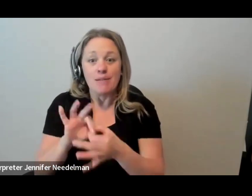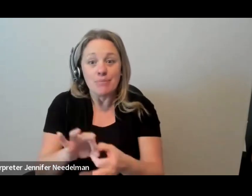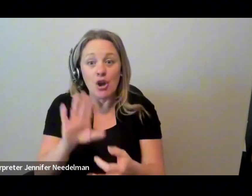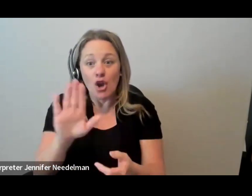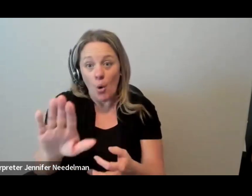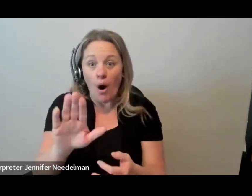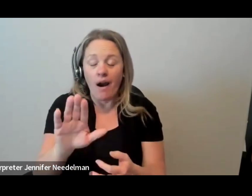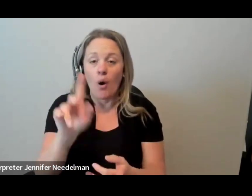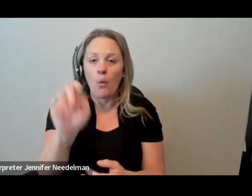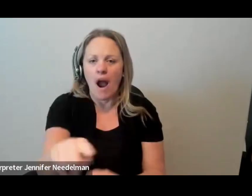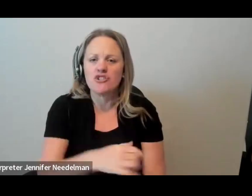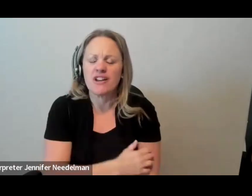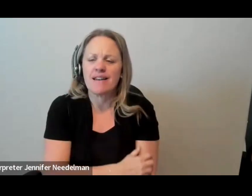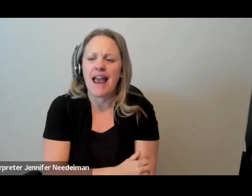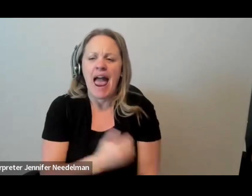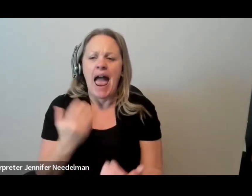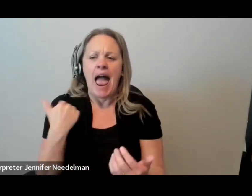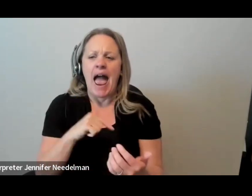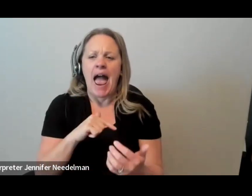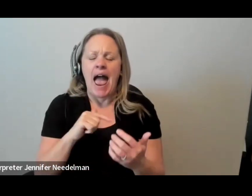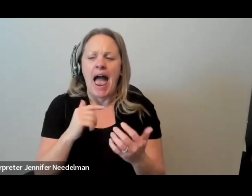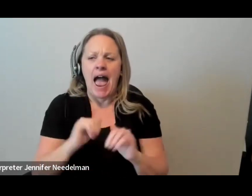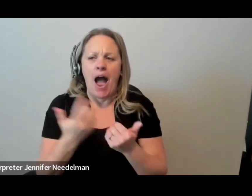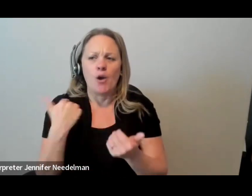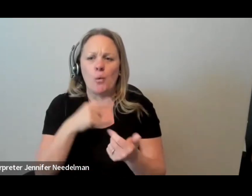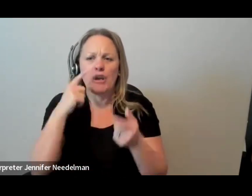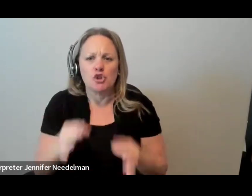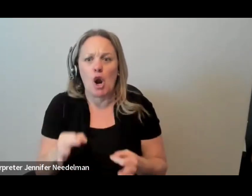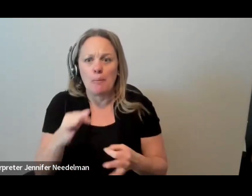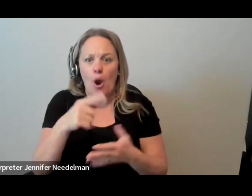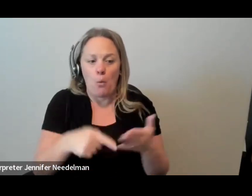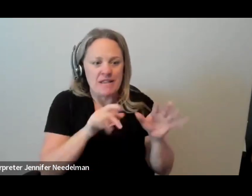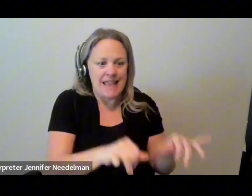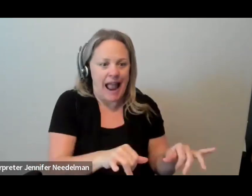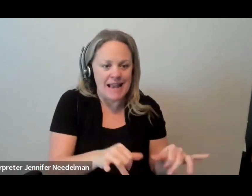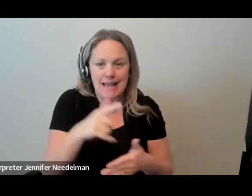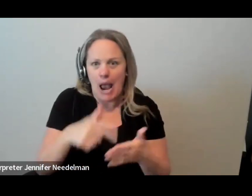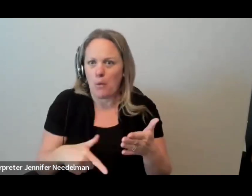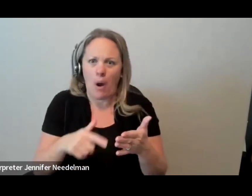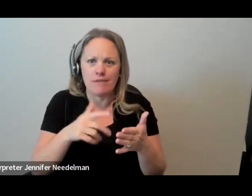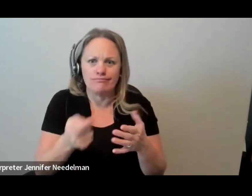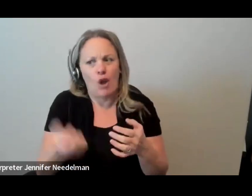how do you determine what comes and goes. I, I think people kind of tell you that, right?